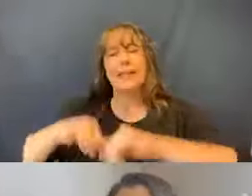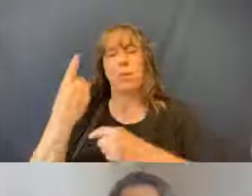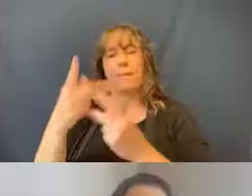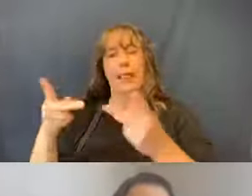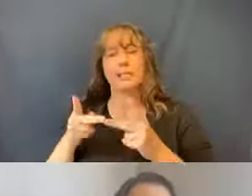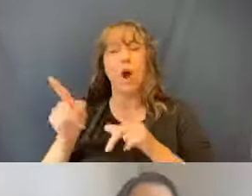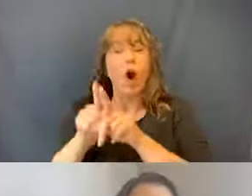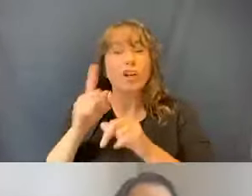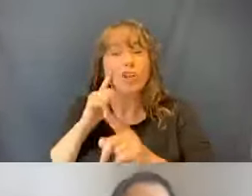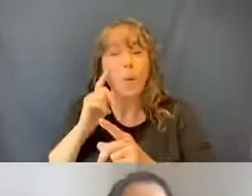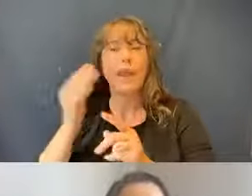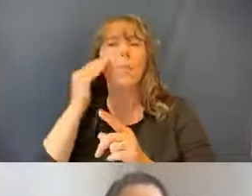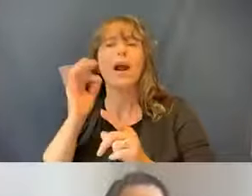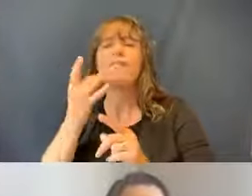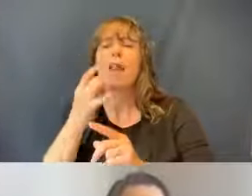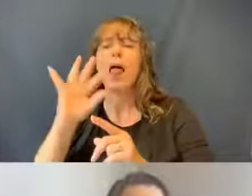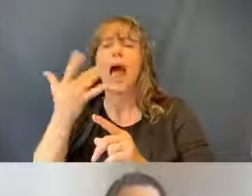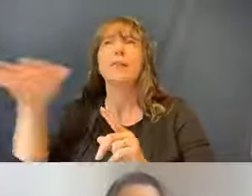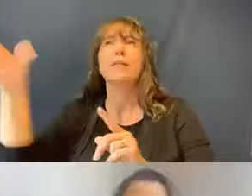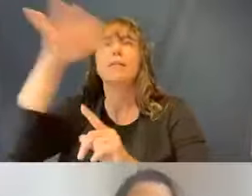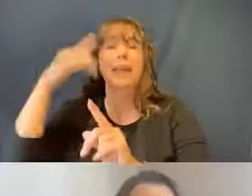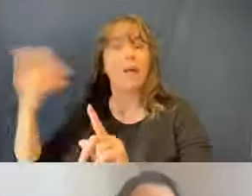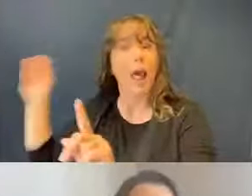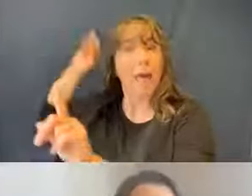you that would shadow your face in case they're a speech reader. Even if they're not a speech